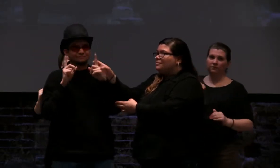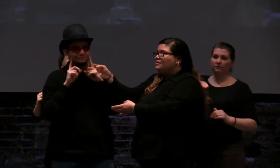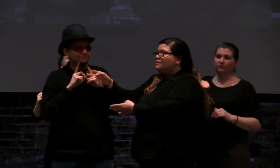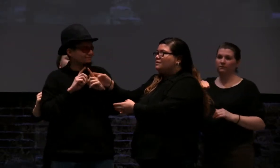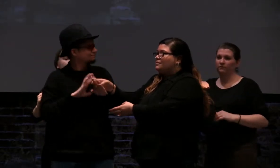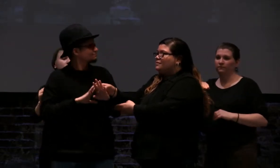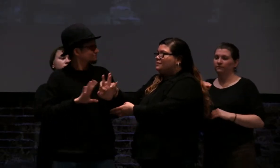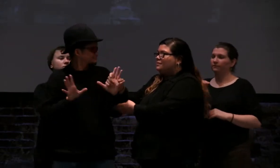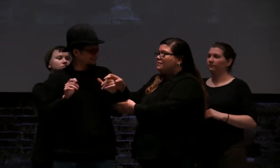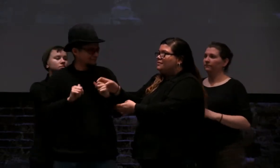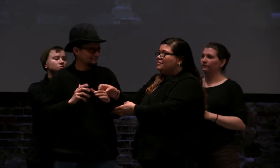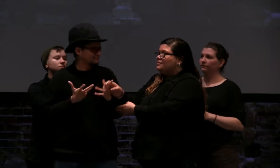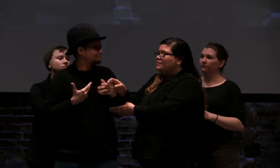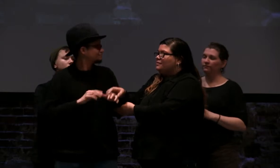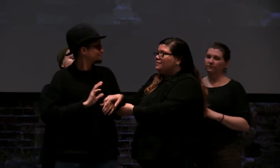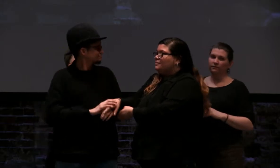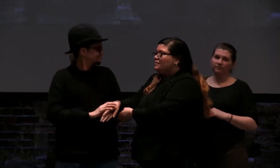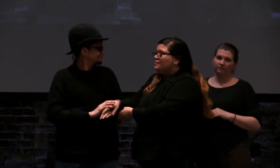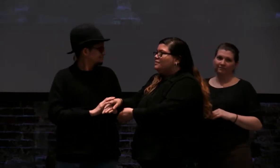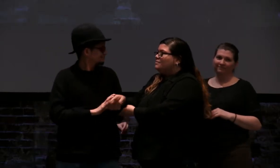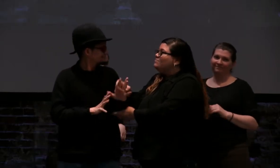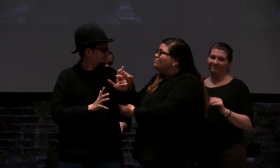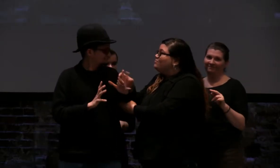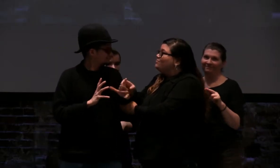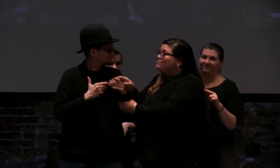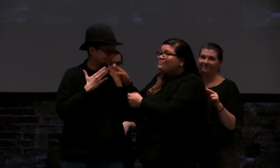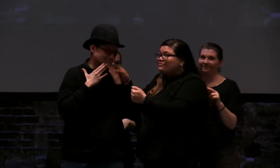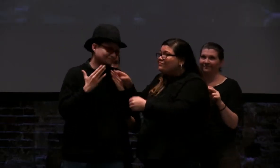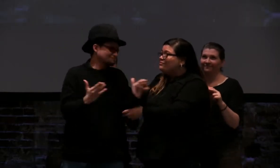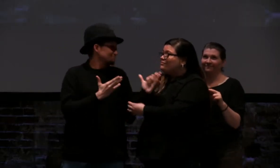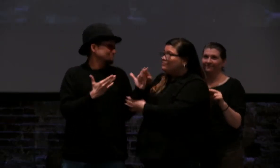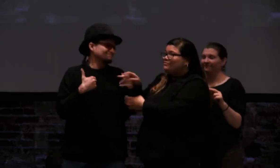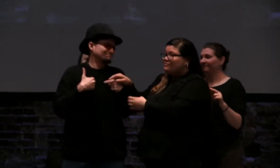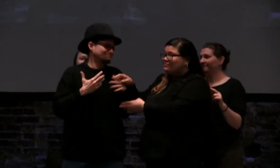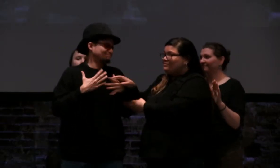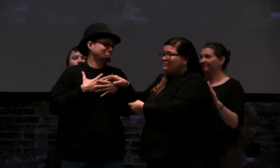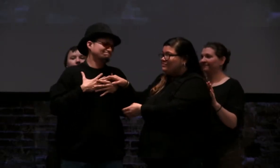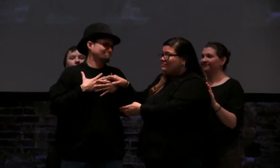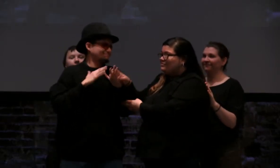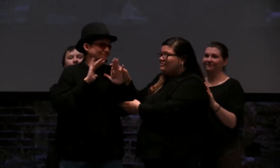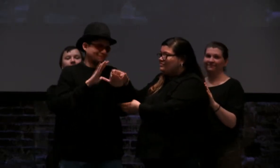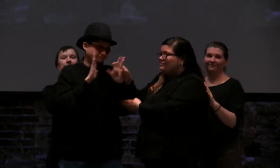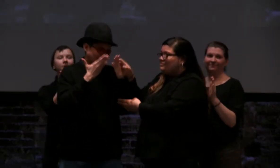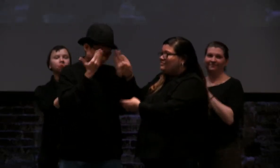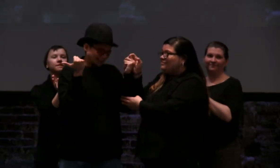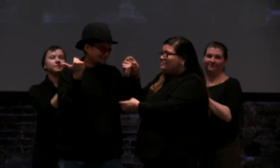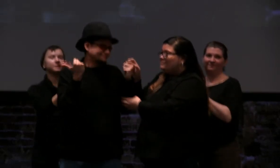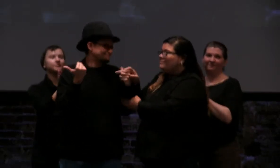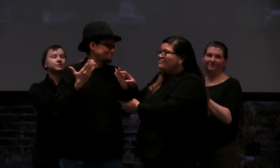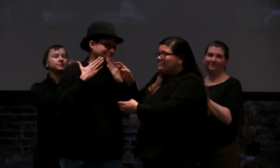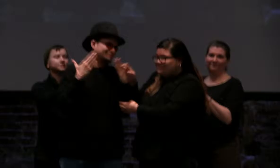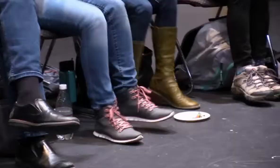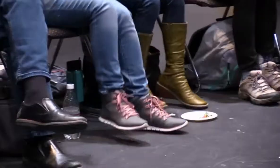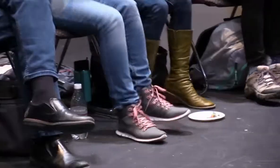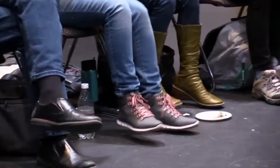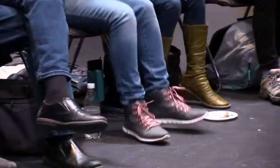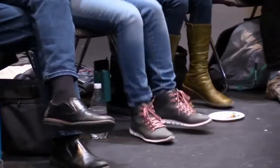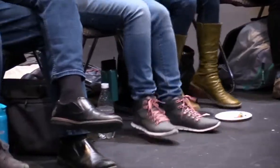the space creators, for people of color. Thank you so much. My heart, you have touched my heart.